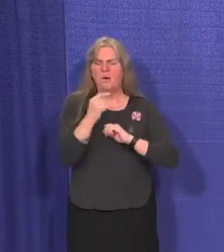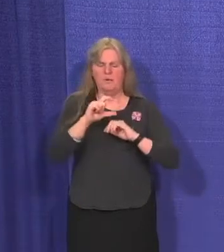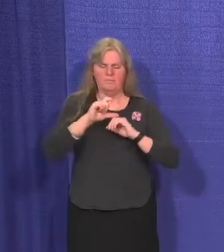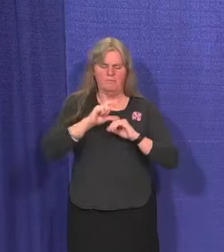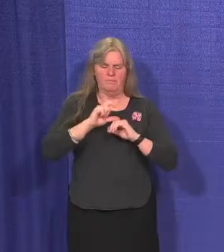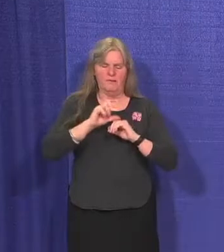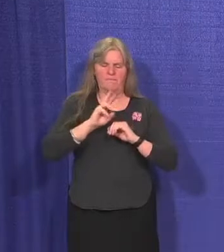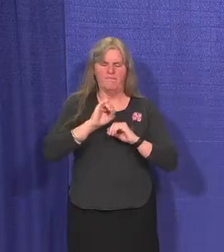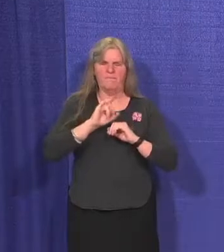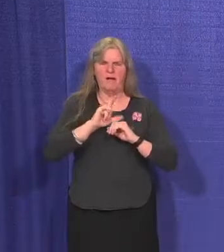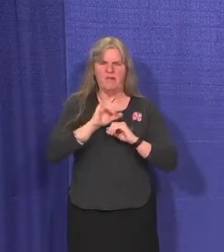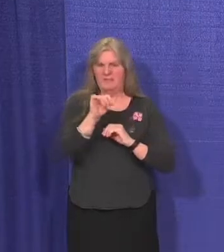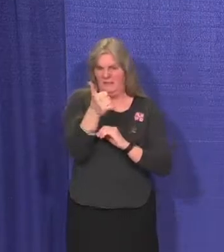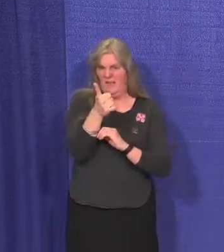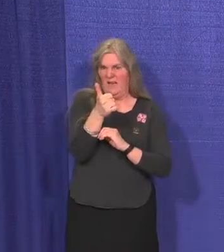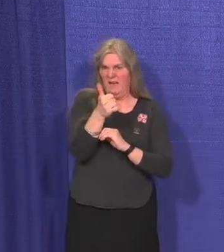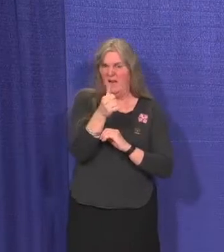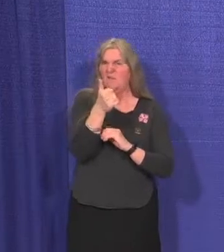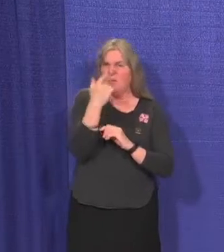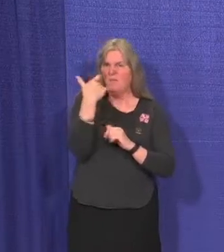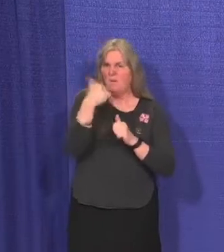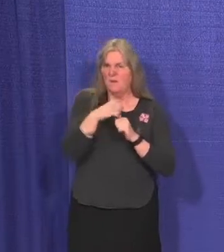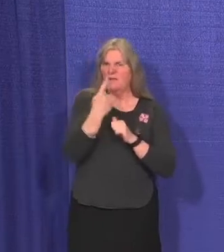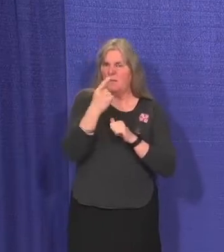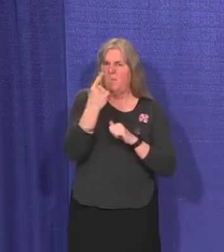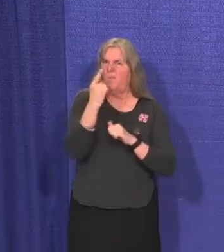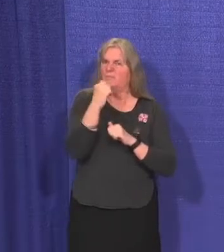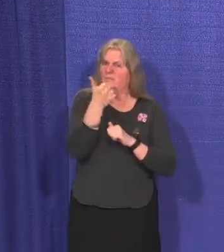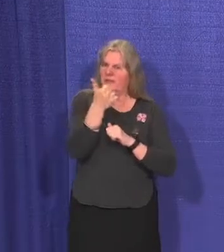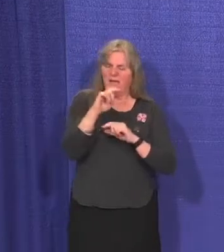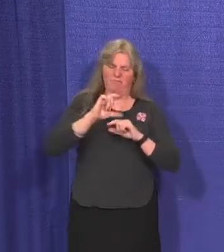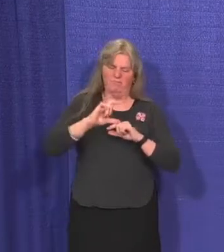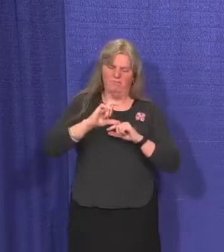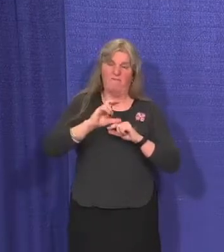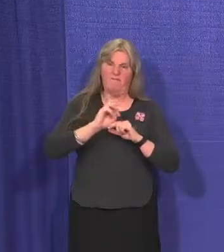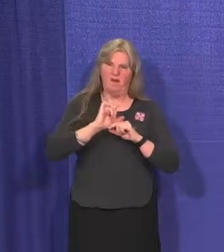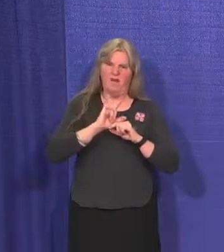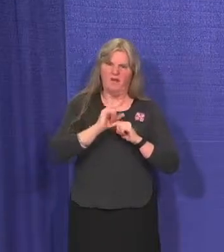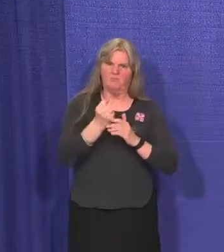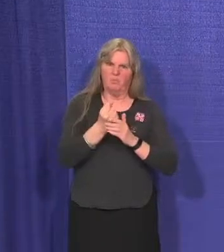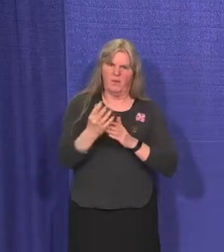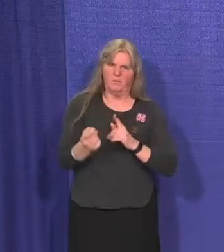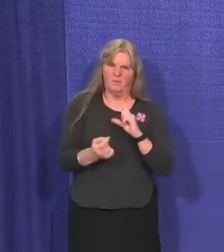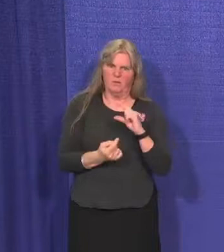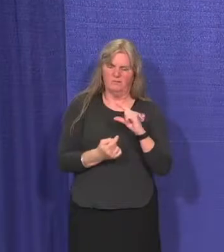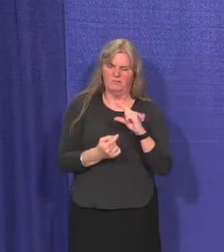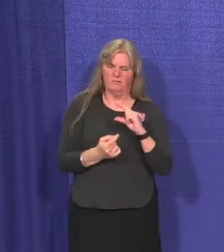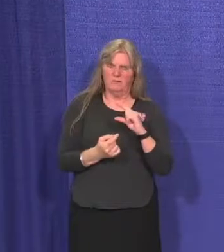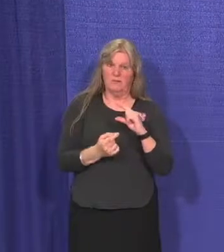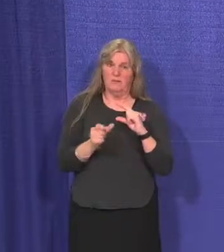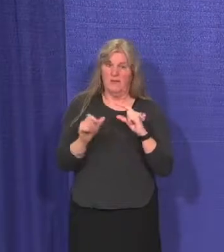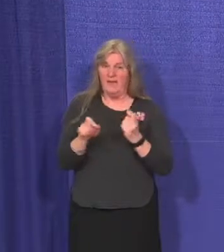that number? We are tracking that number but I know there has been